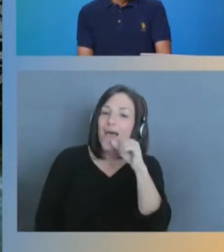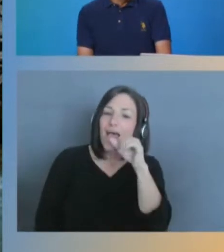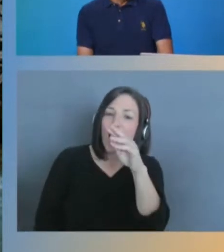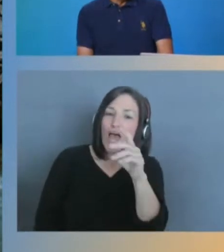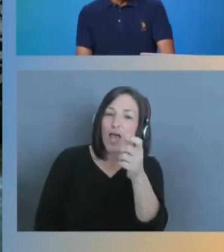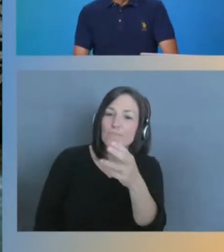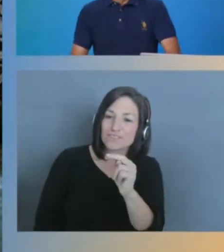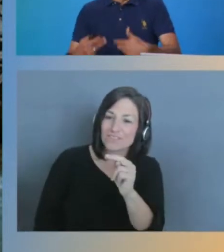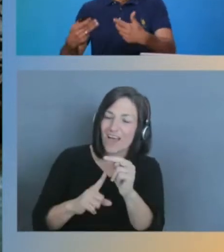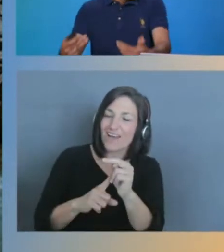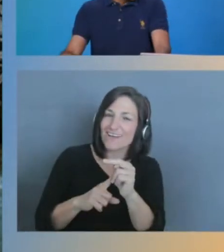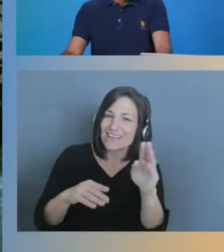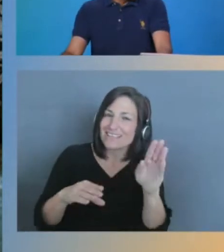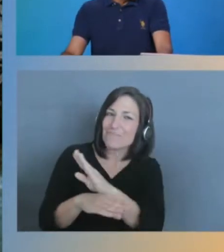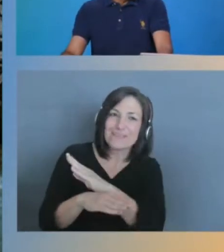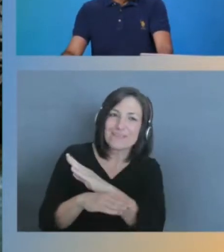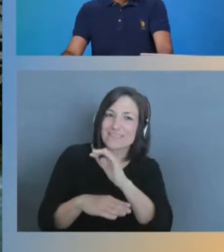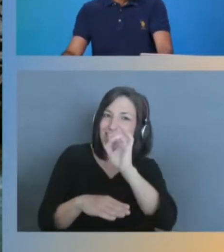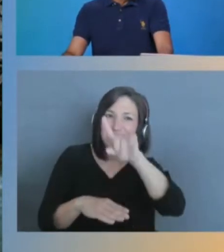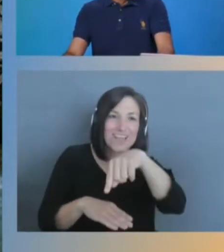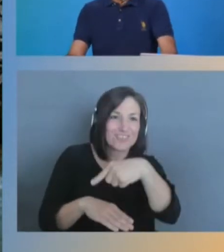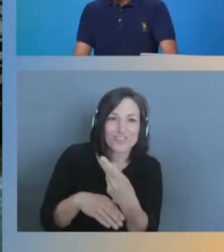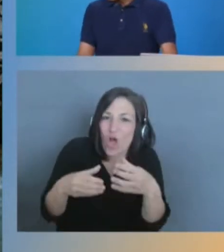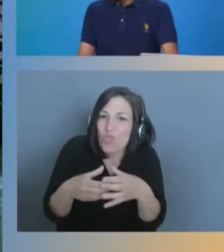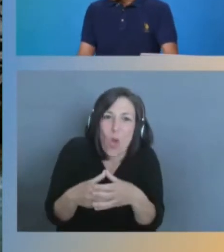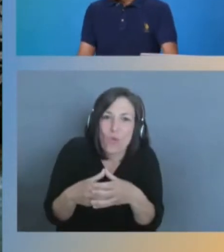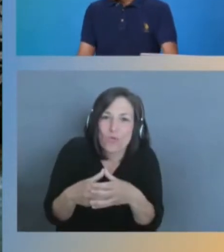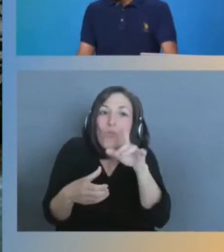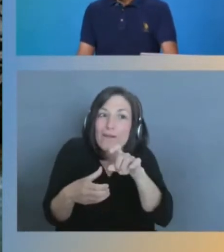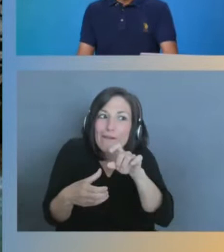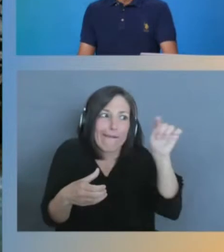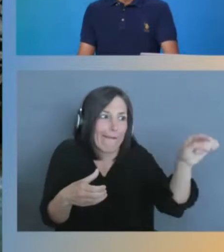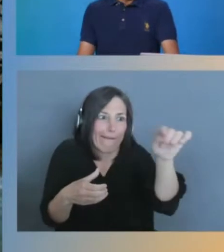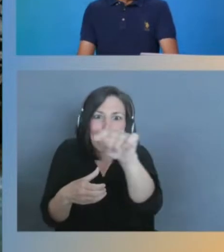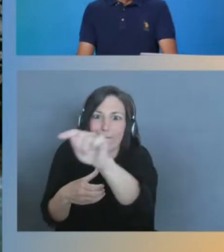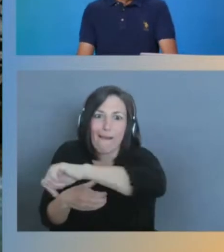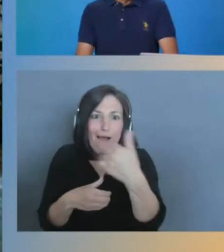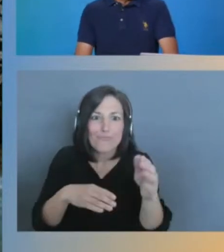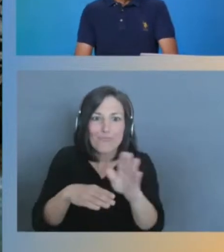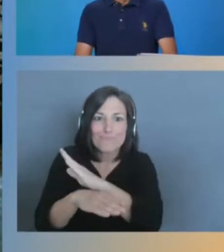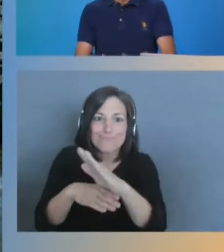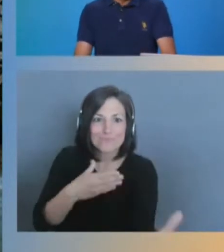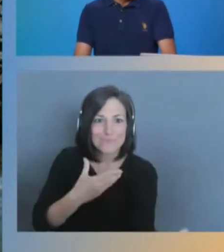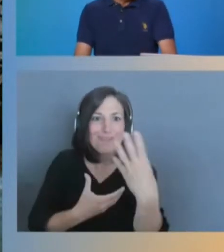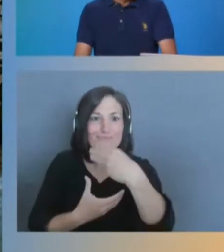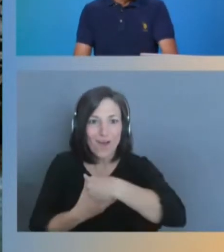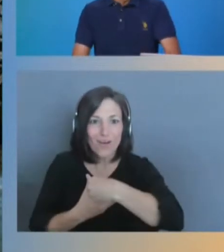We need other businesses to work together with us. We have to act together, collaborate,